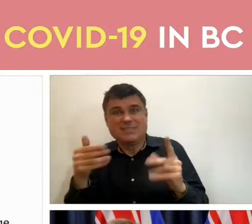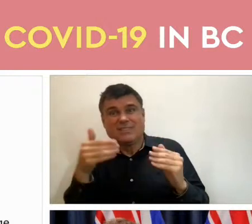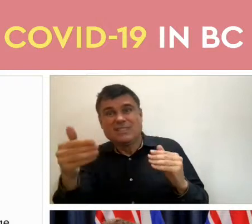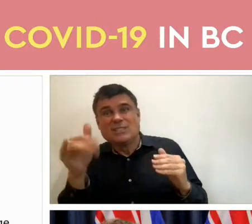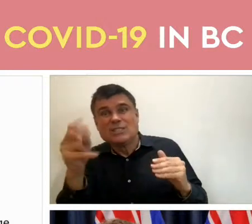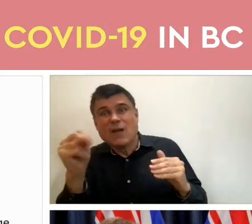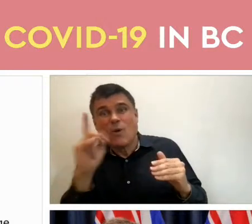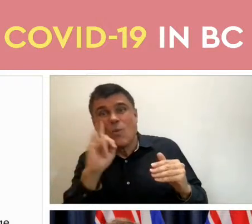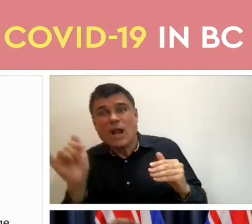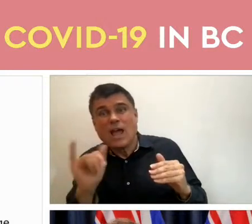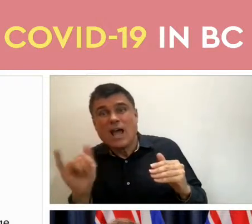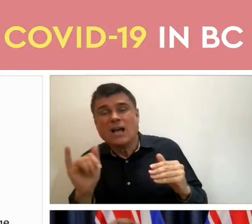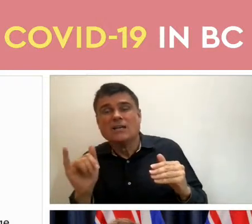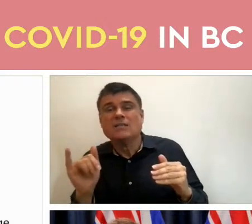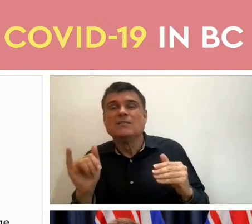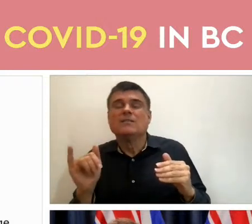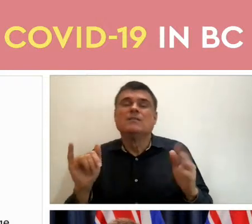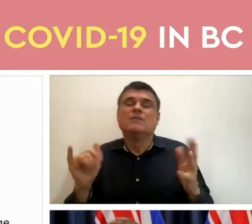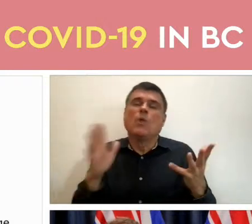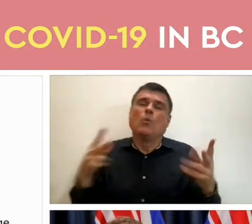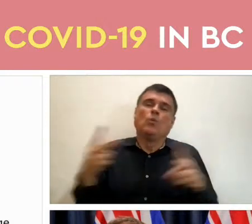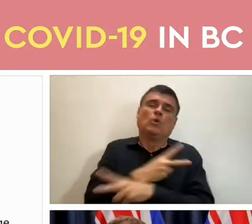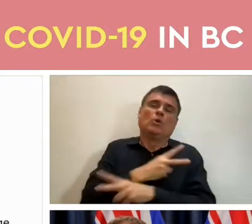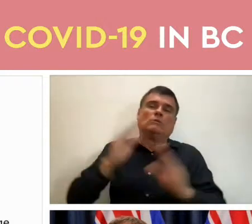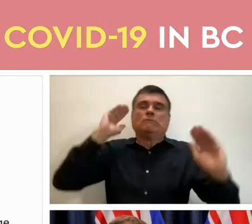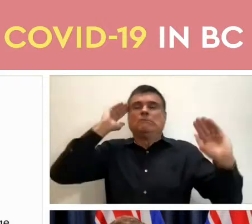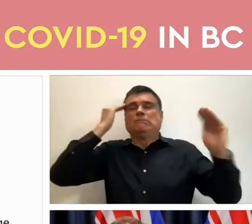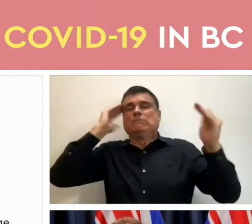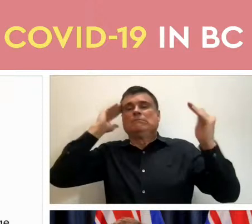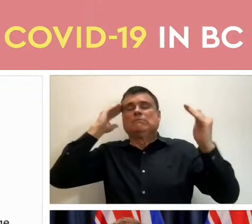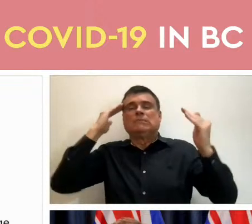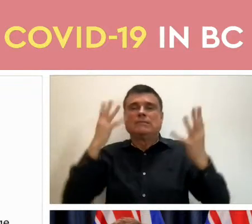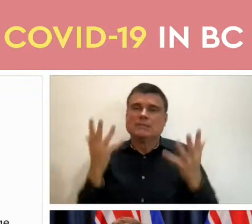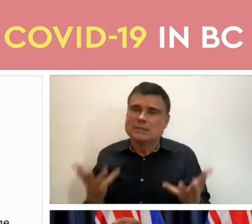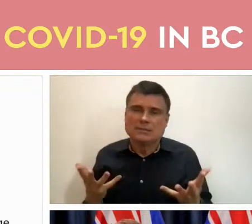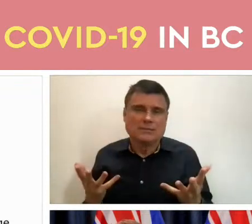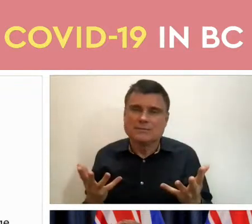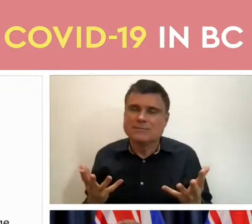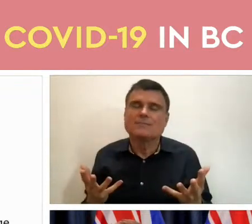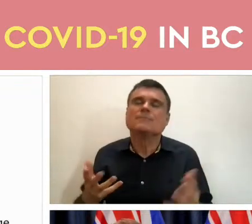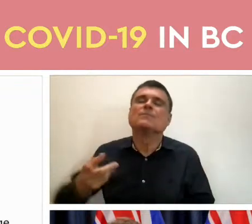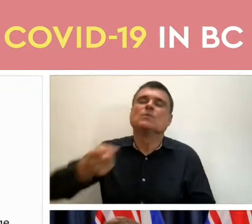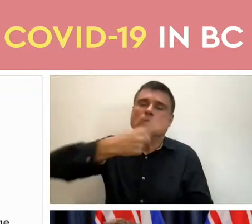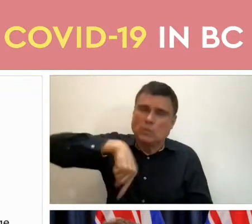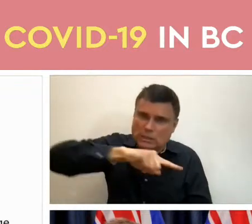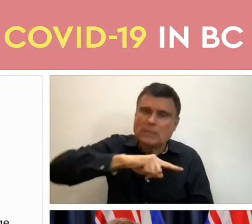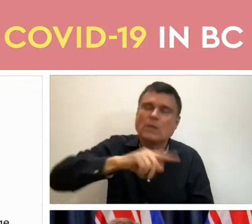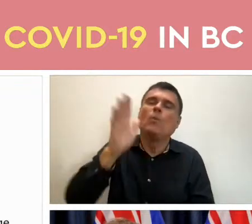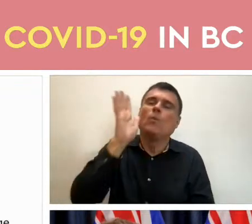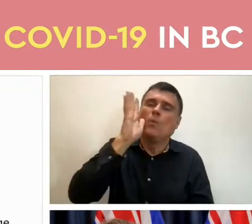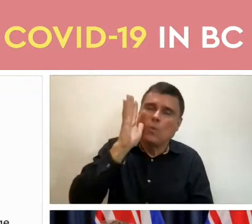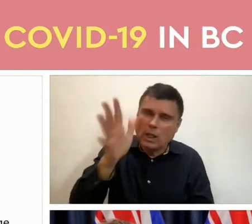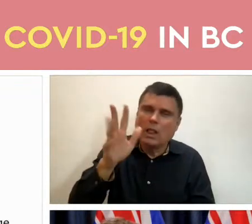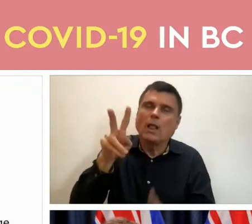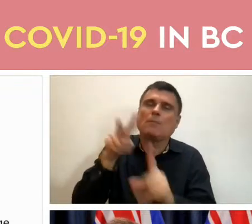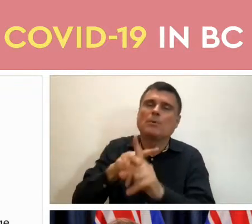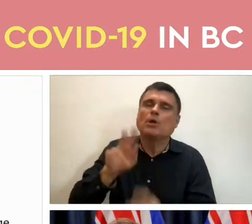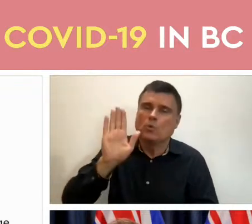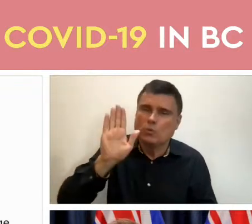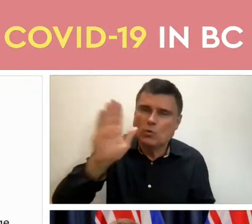challenging time for all of us. We will get you your surgeries to each of you and your families